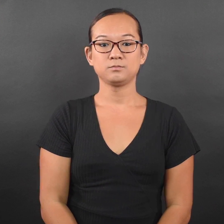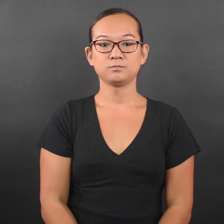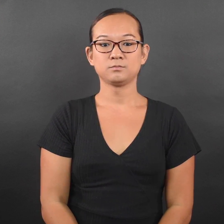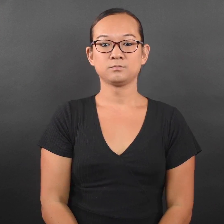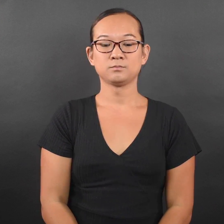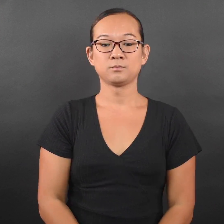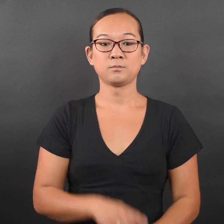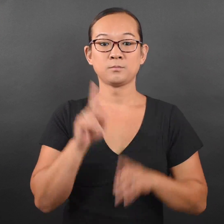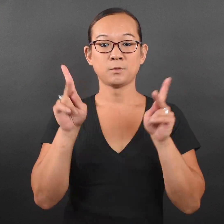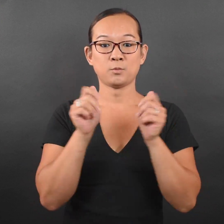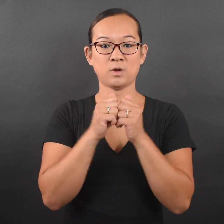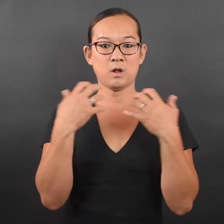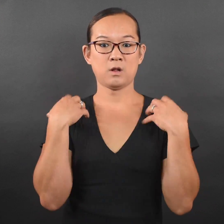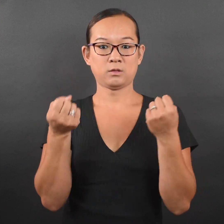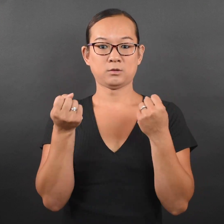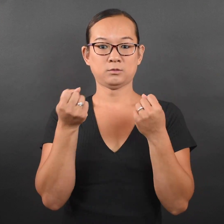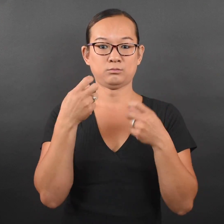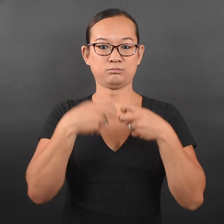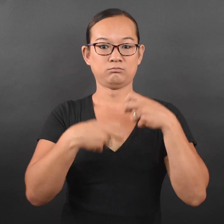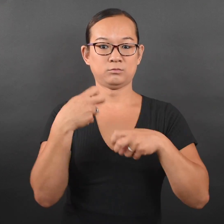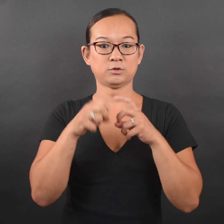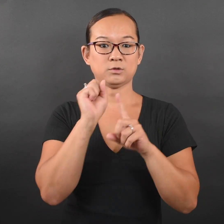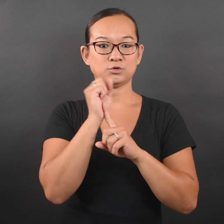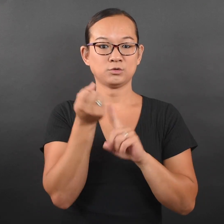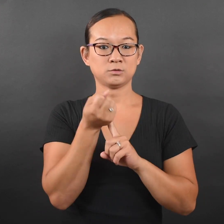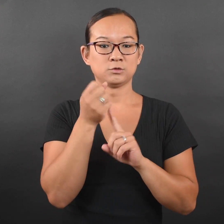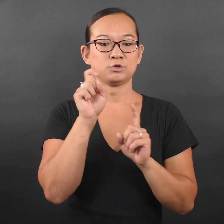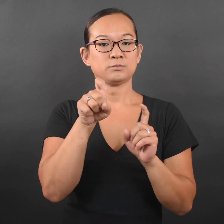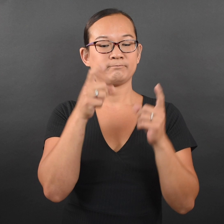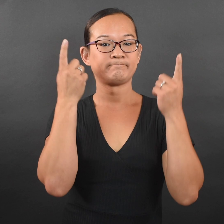● People with immunocompromising conditions in consultation with